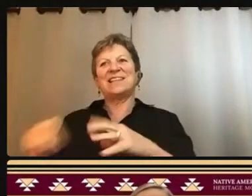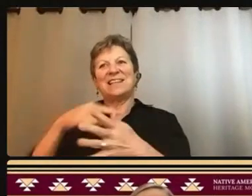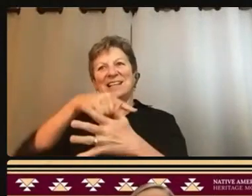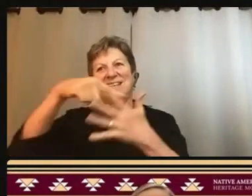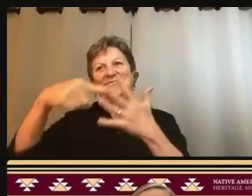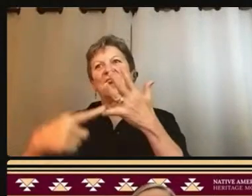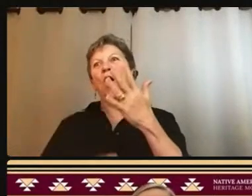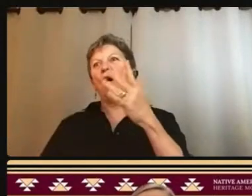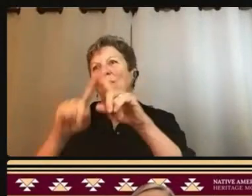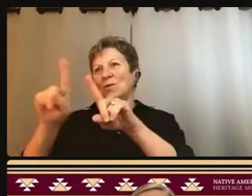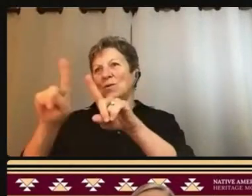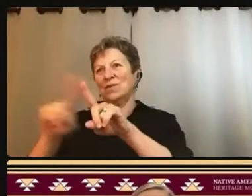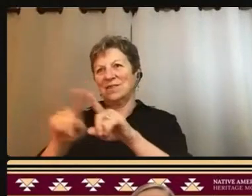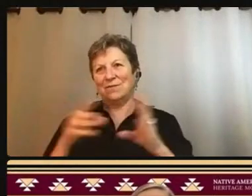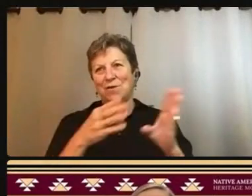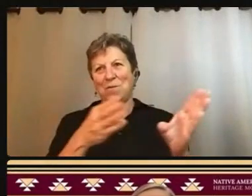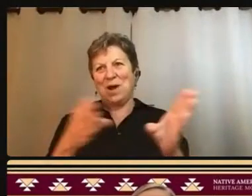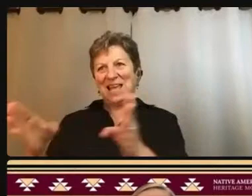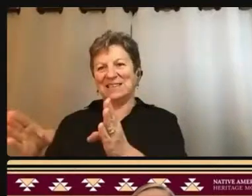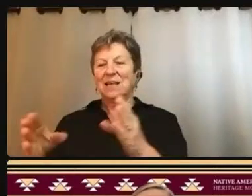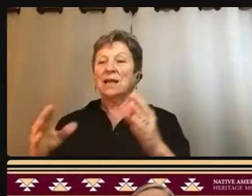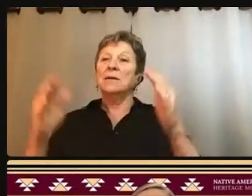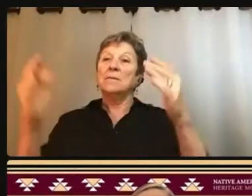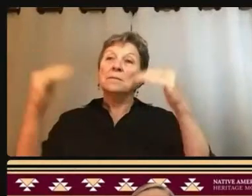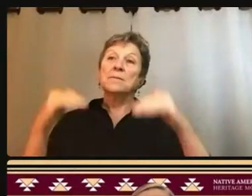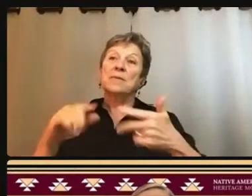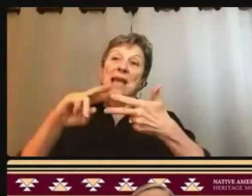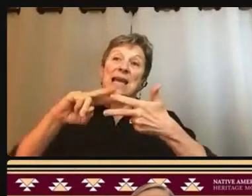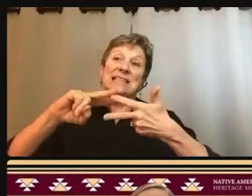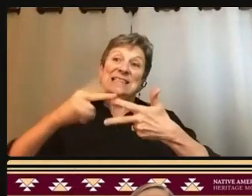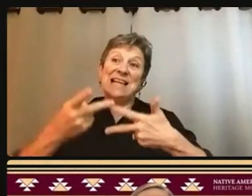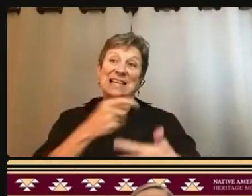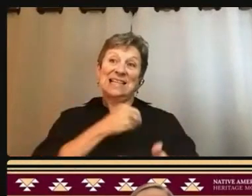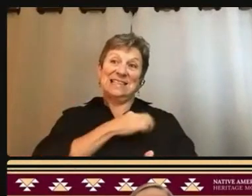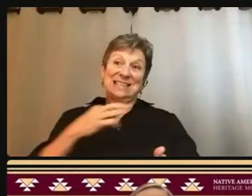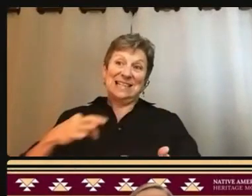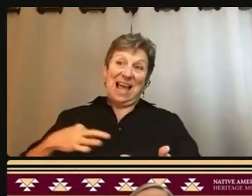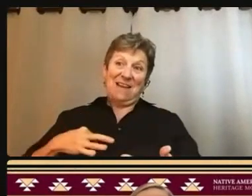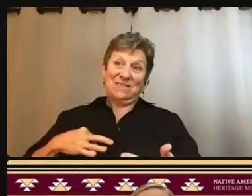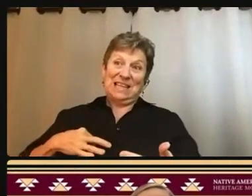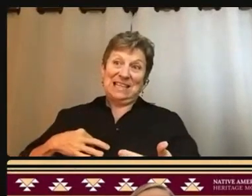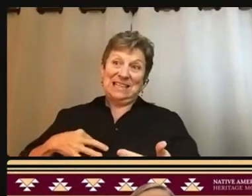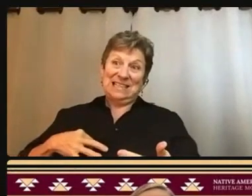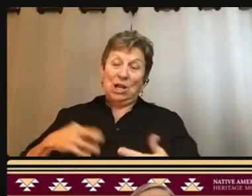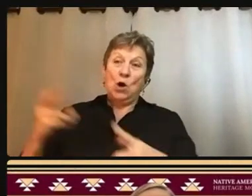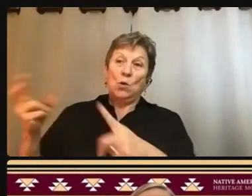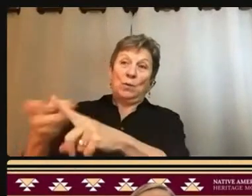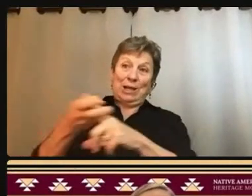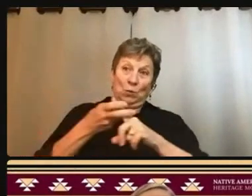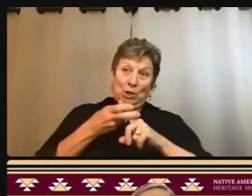AND SOCIAL EFFECTS OF COVERED IN A REALISTIC AND